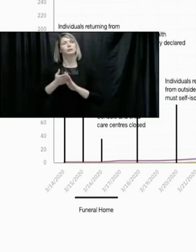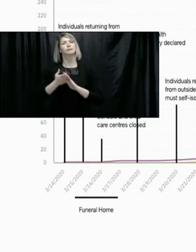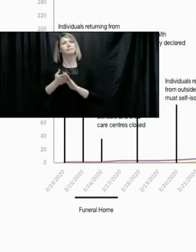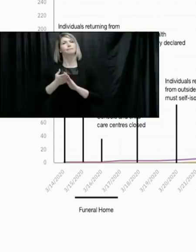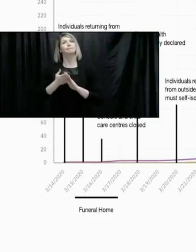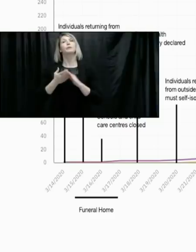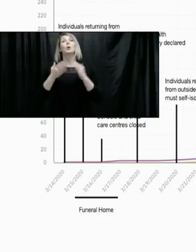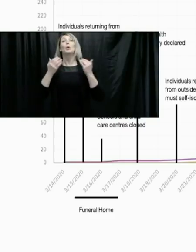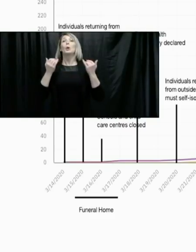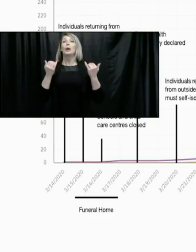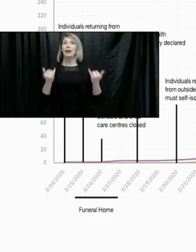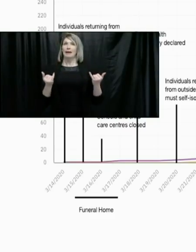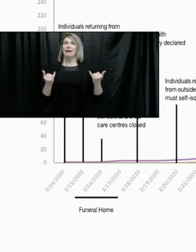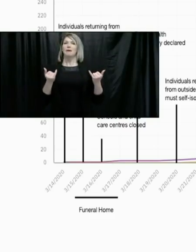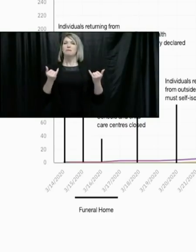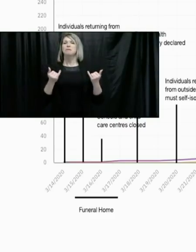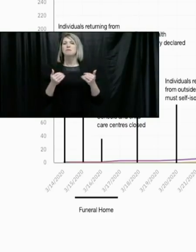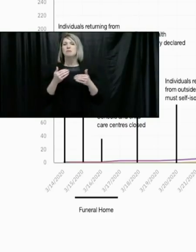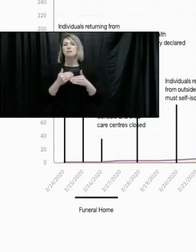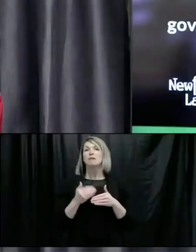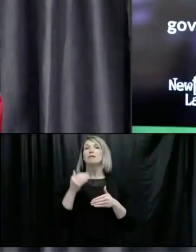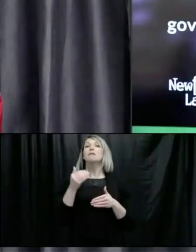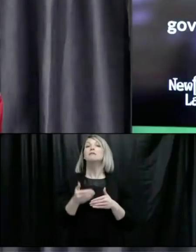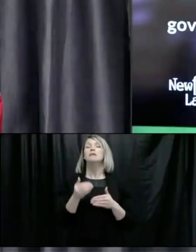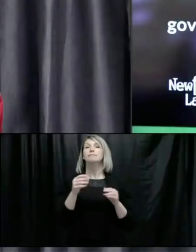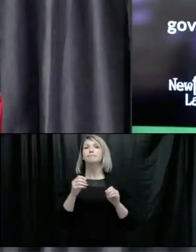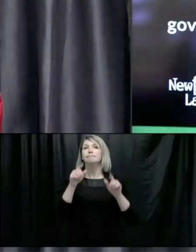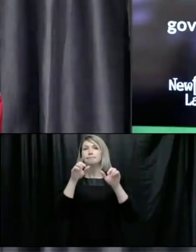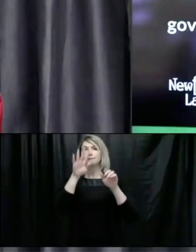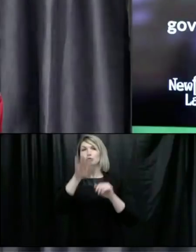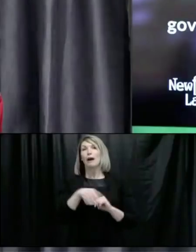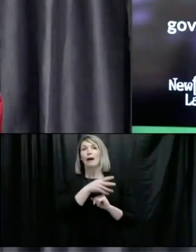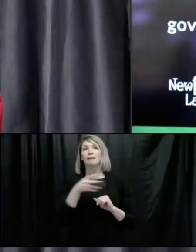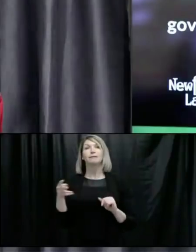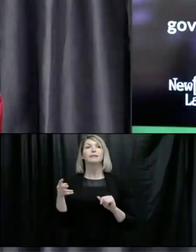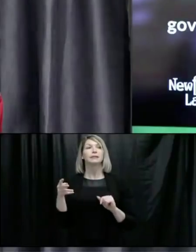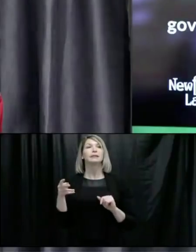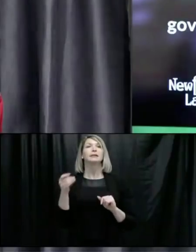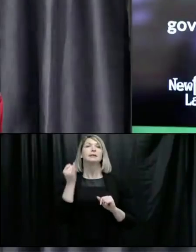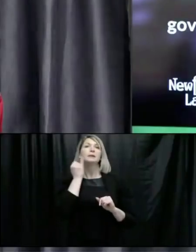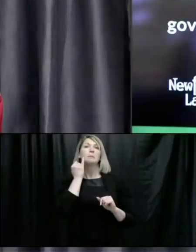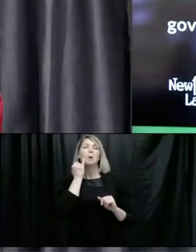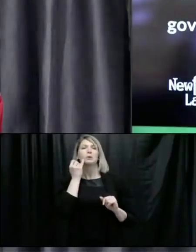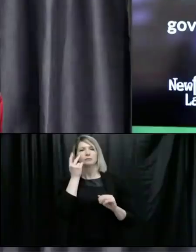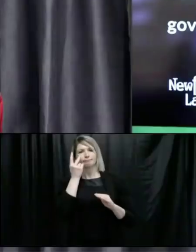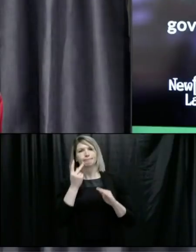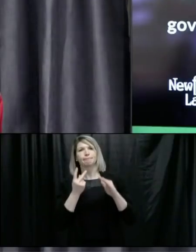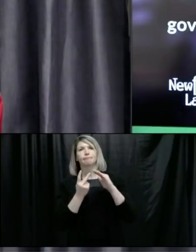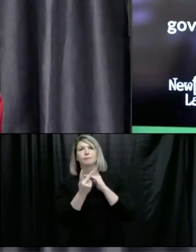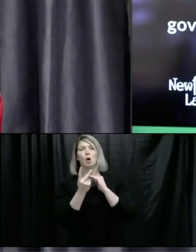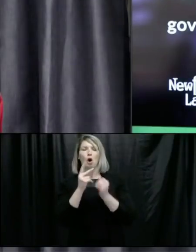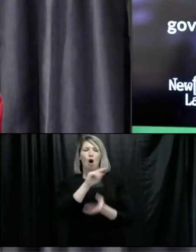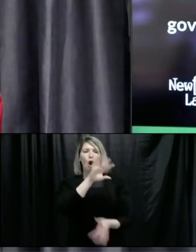LET'S LOOK AT A POPULATION A LITTLE BIT QUICKER. AND THERE'S A STORY BEHIND THESE